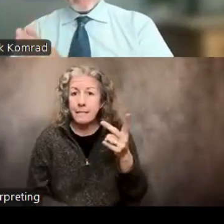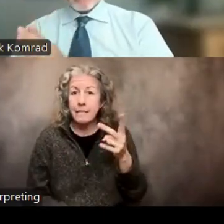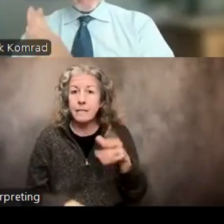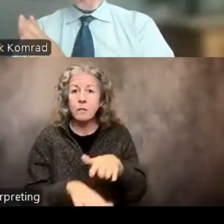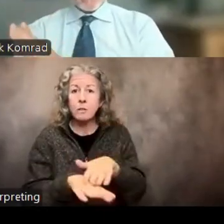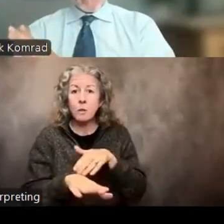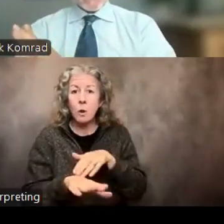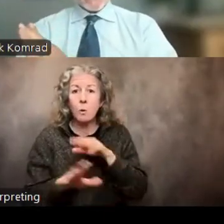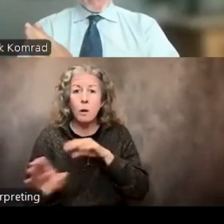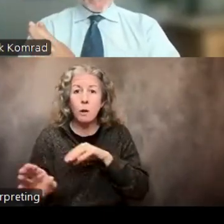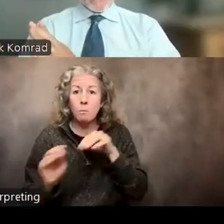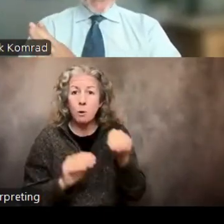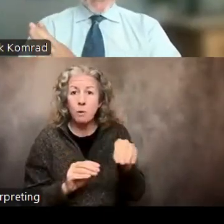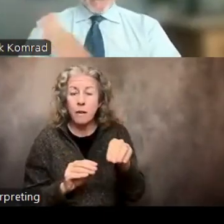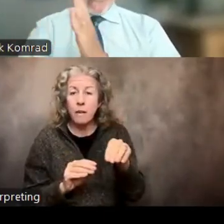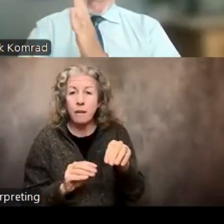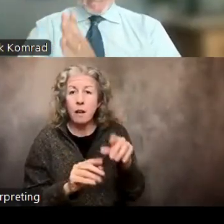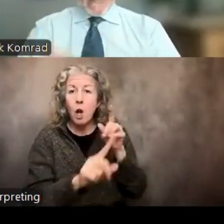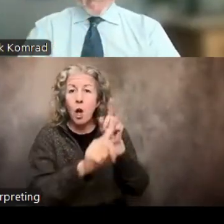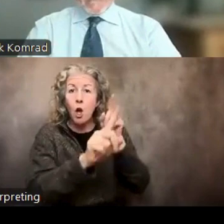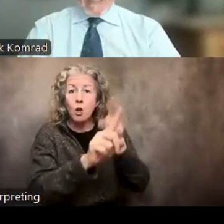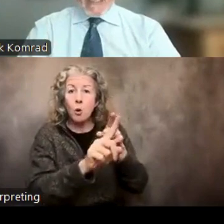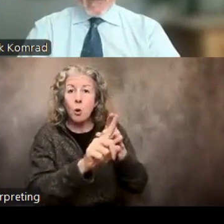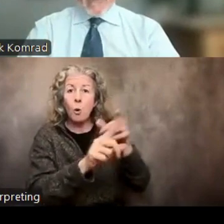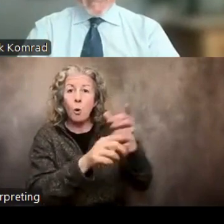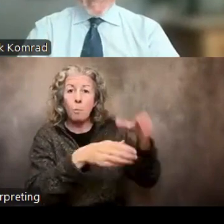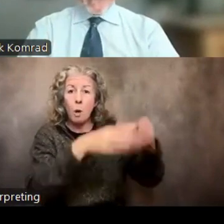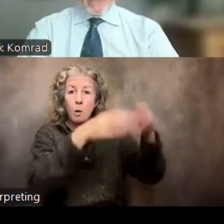post, the gradual stretching, and that's how psychiatric